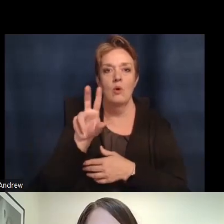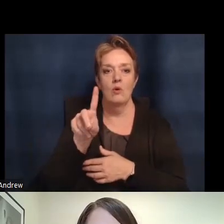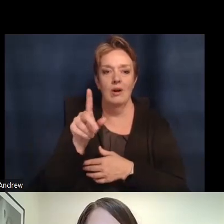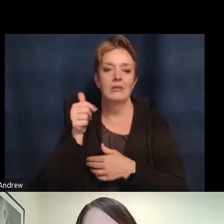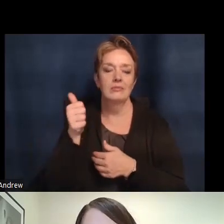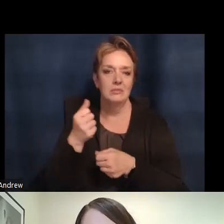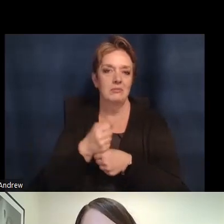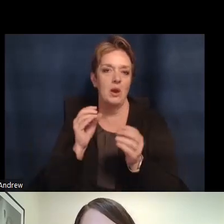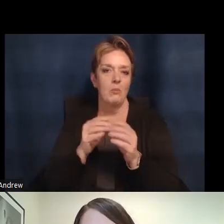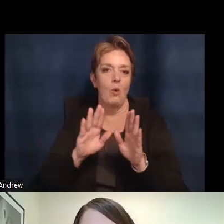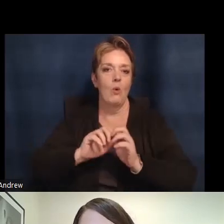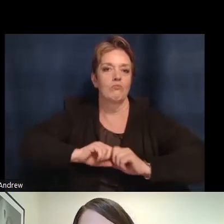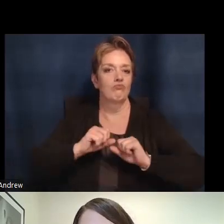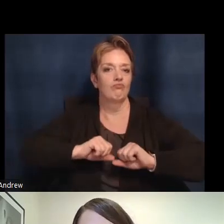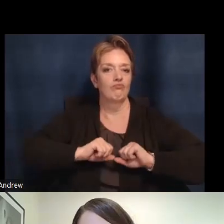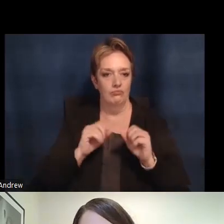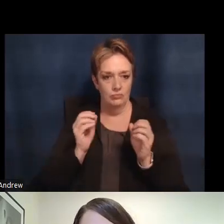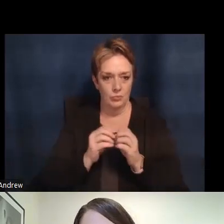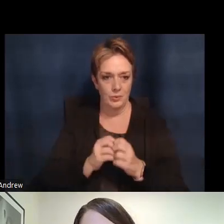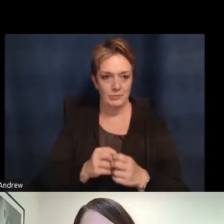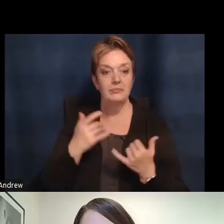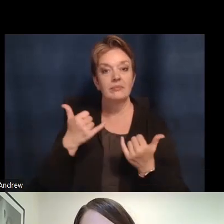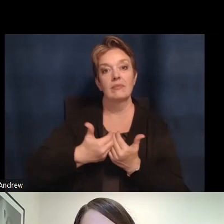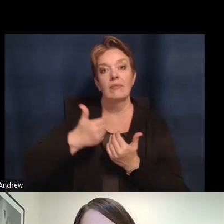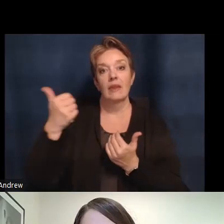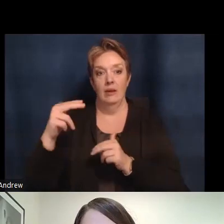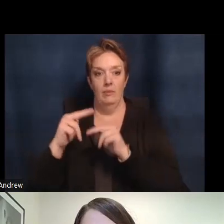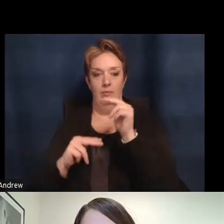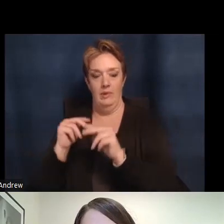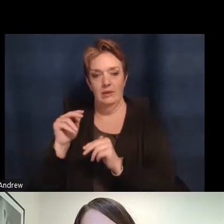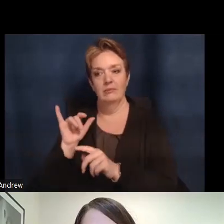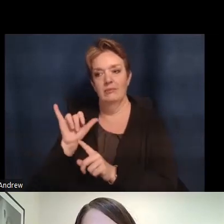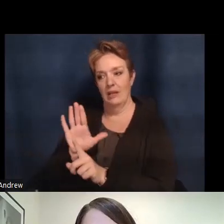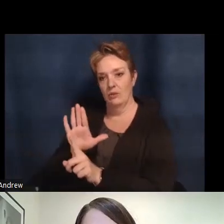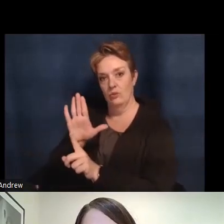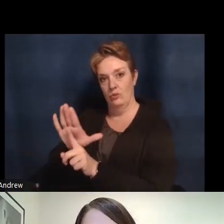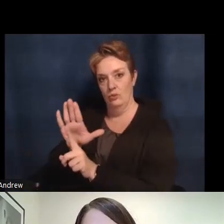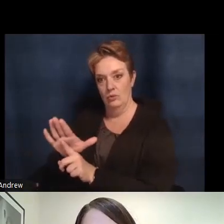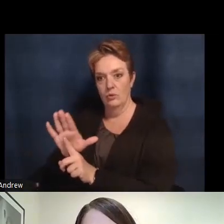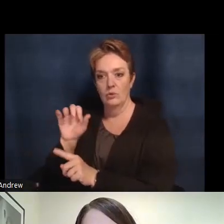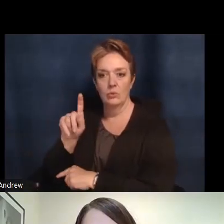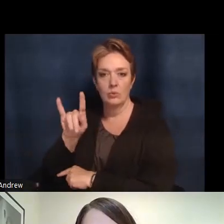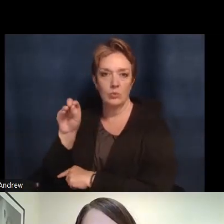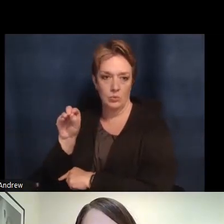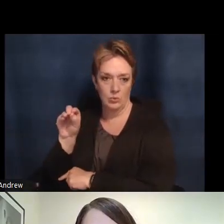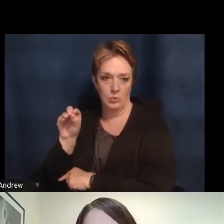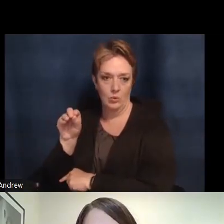And then here in a separate building is where Miss O’Keeffe had her studio as well as her bedroom.